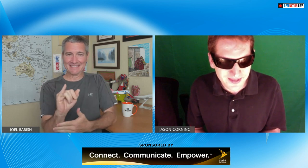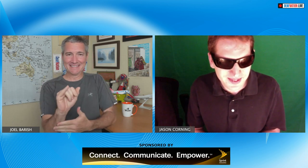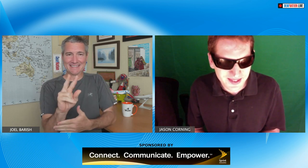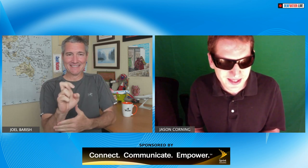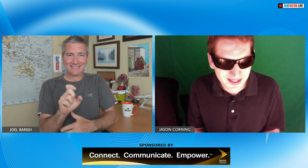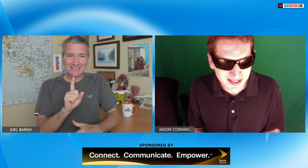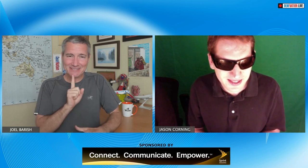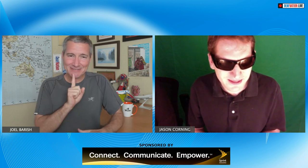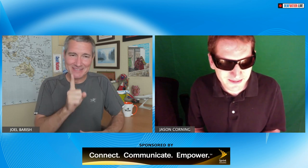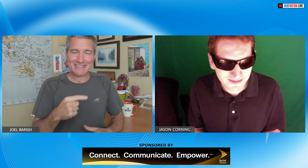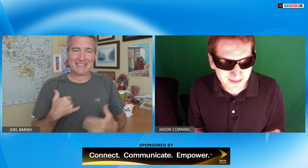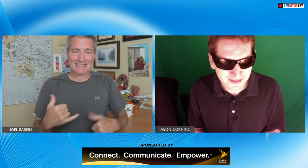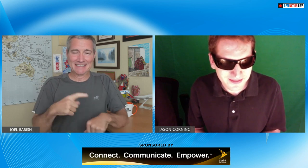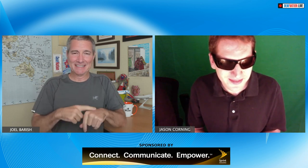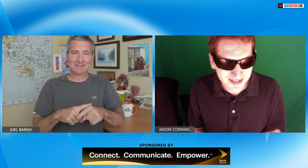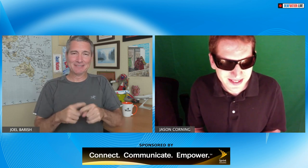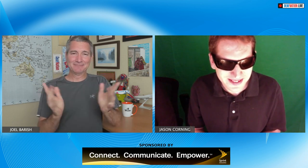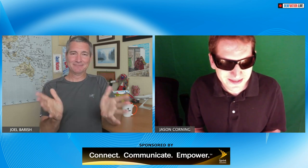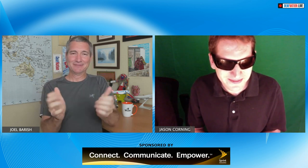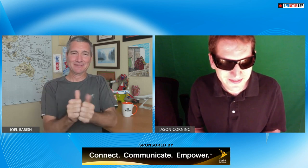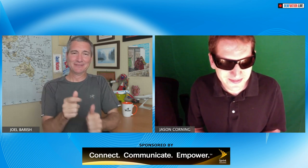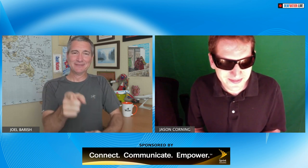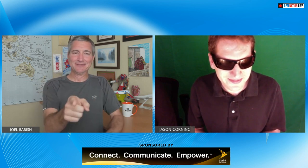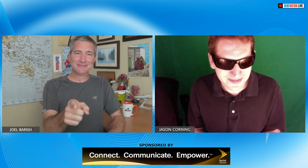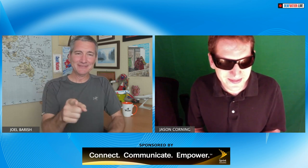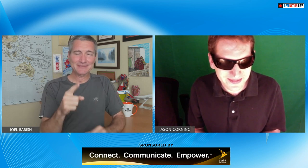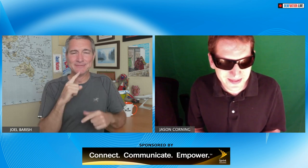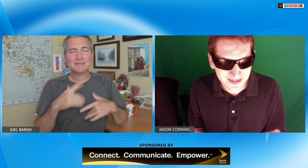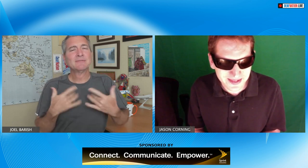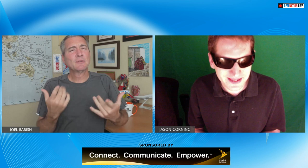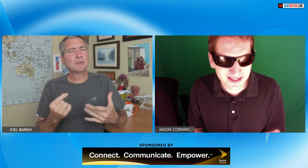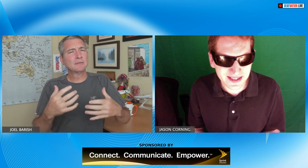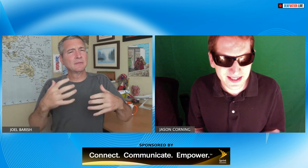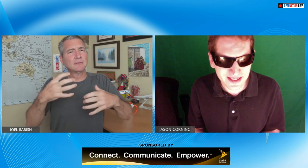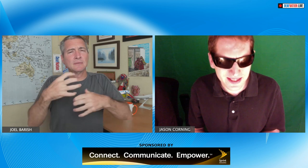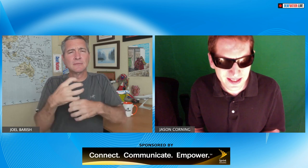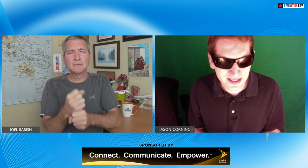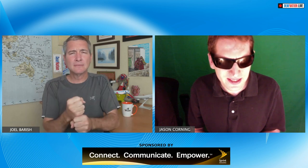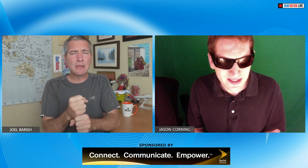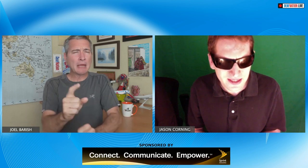Now this is LIVE, real-time chatting with you Now to summarize this